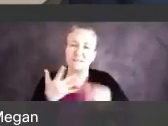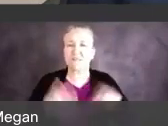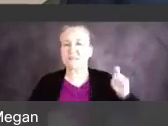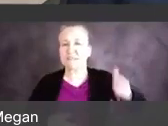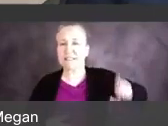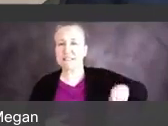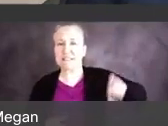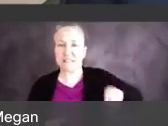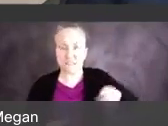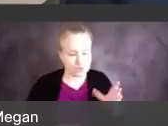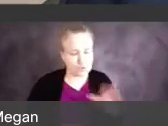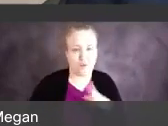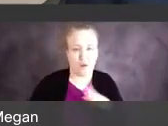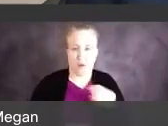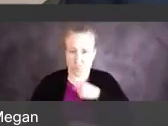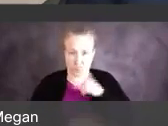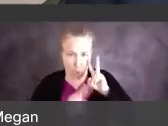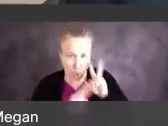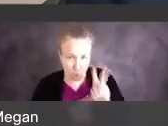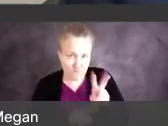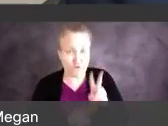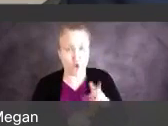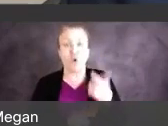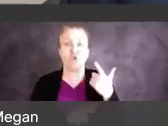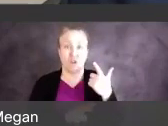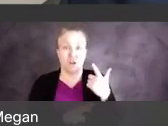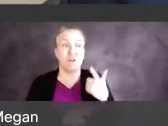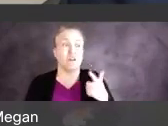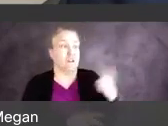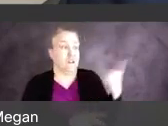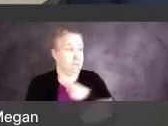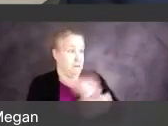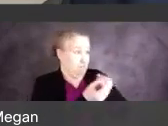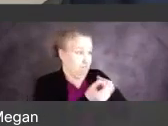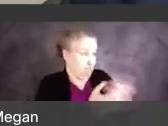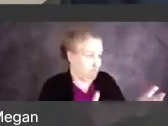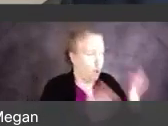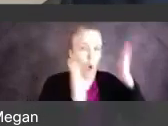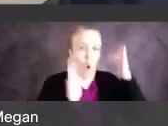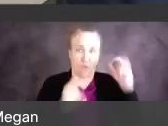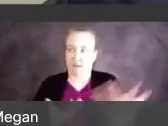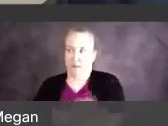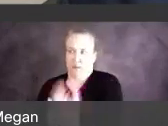much look forward to being able to get to some of those places as soon as we get more vaccine.